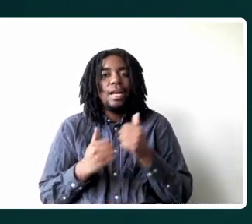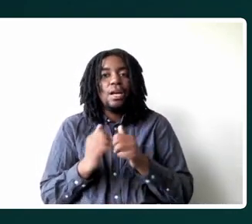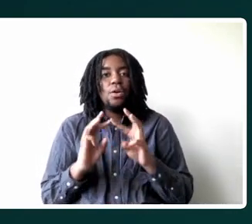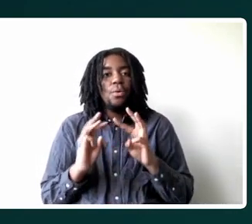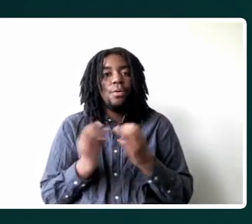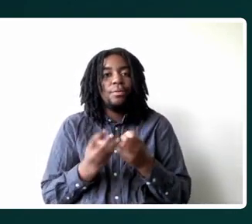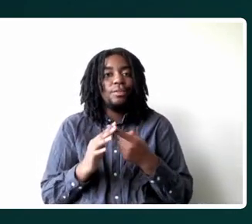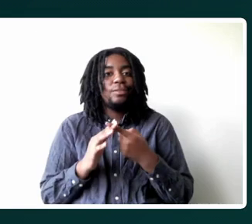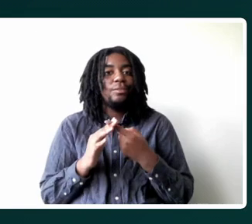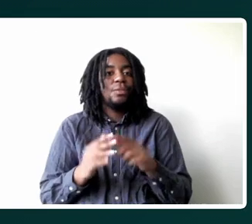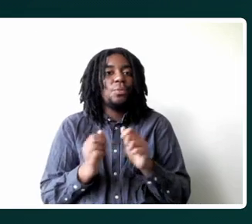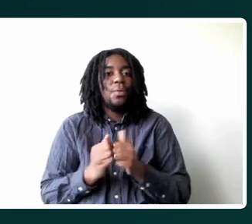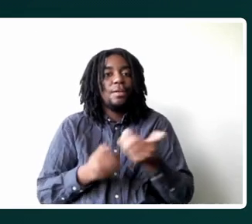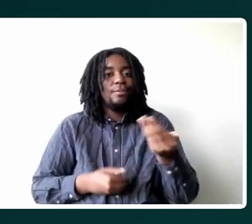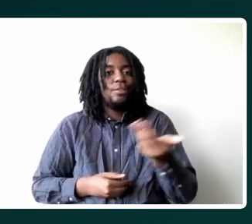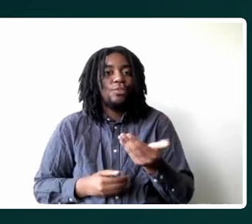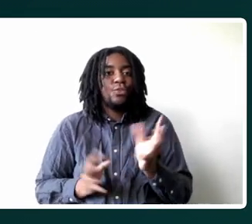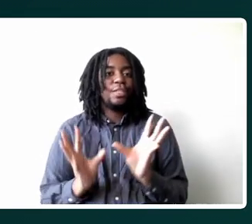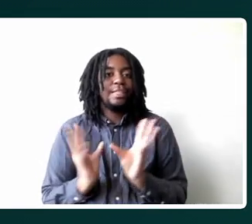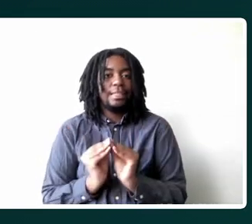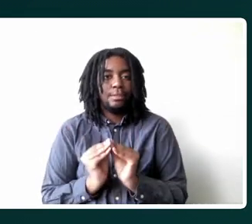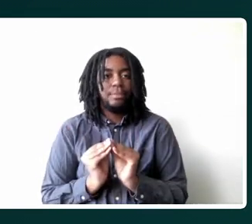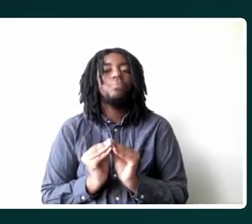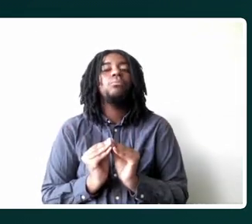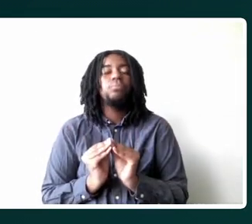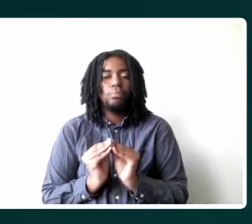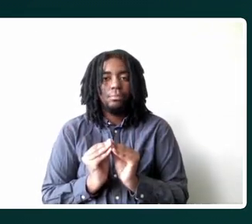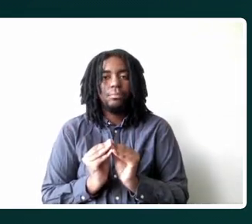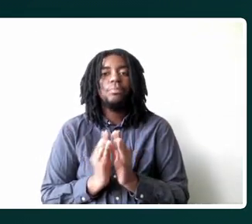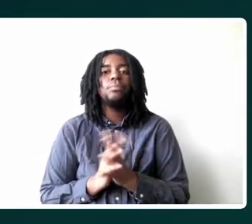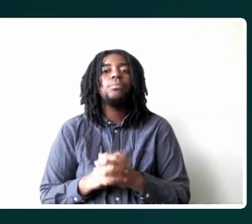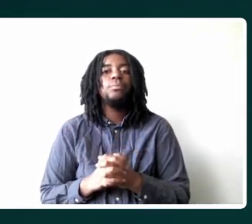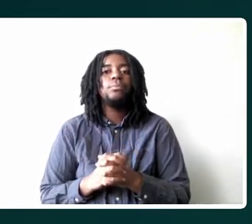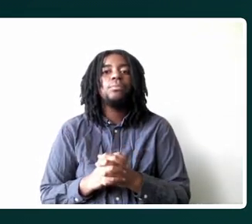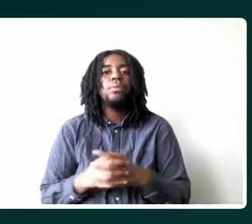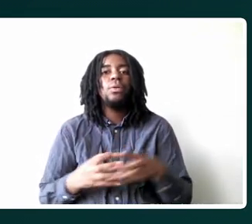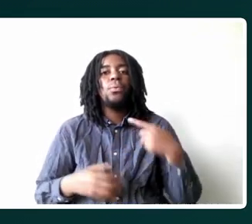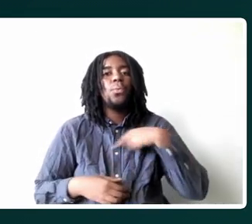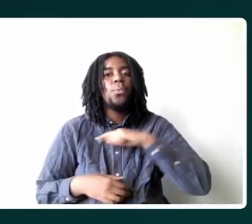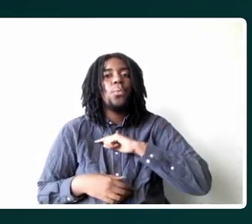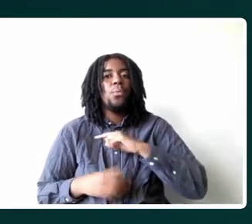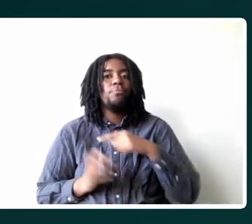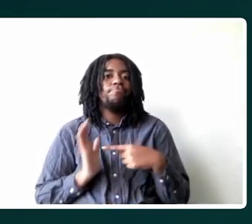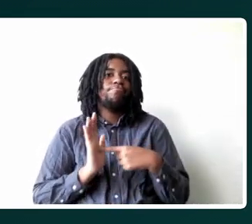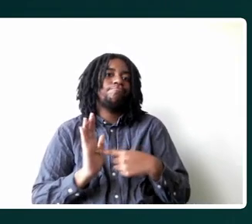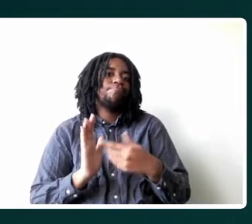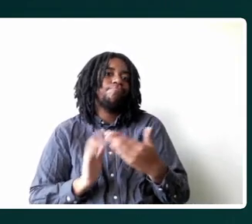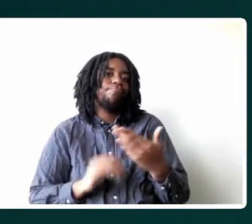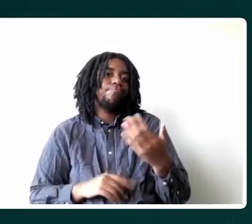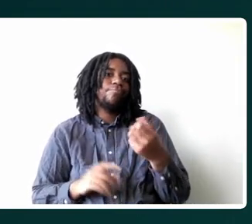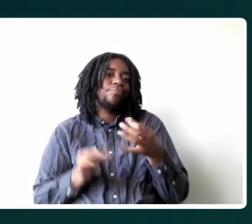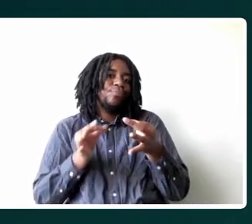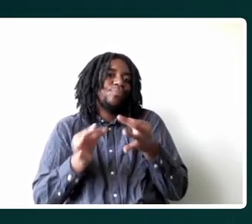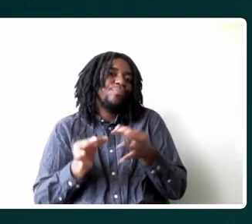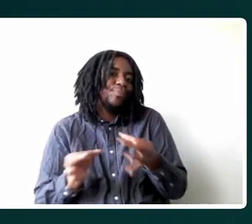session as we talked about where we introduce the artwork and as we will talk about. And we